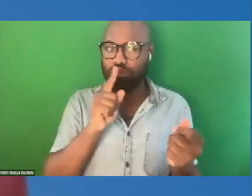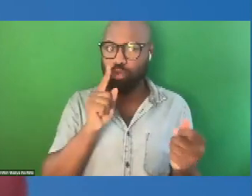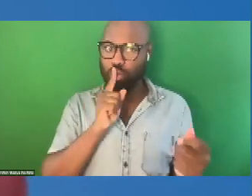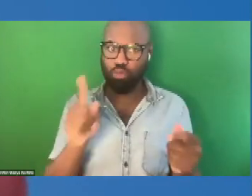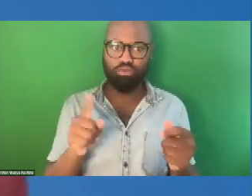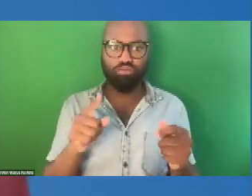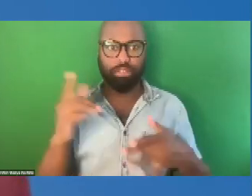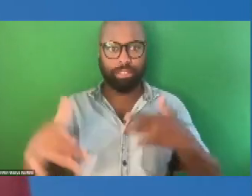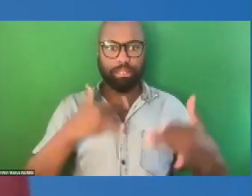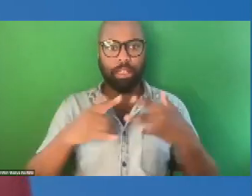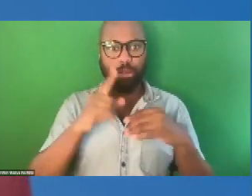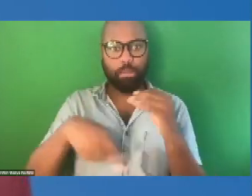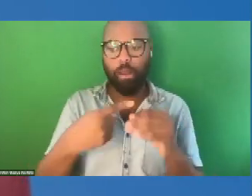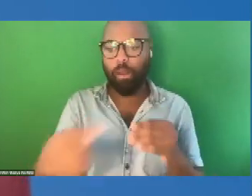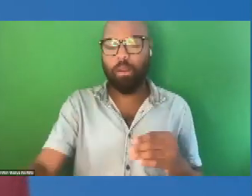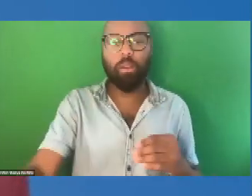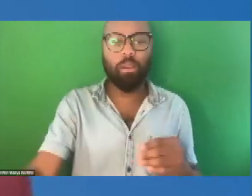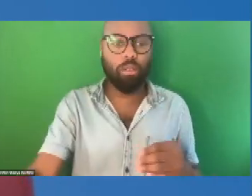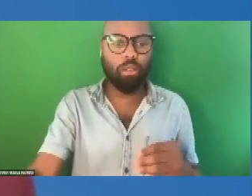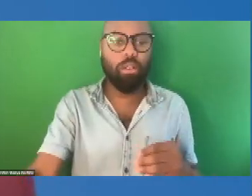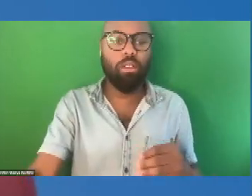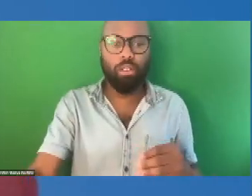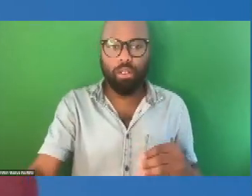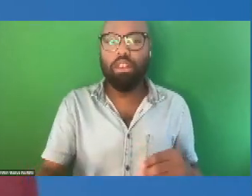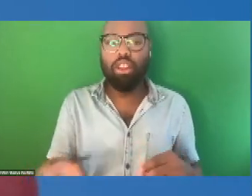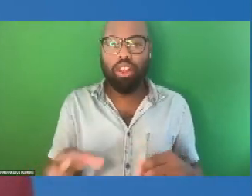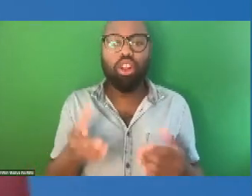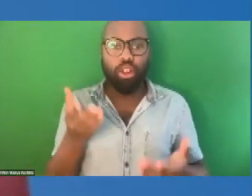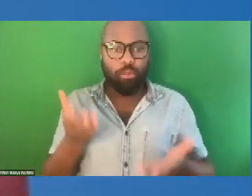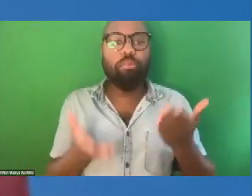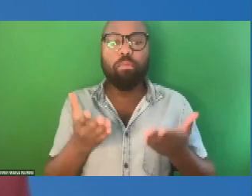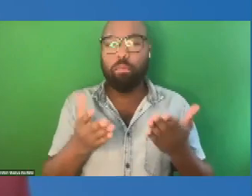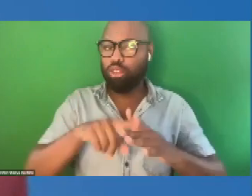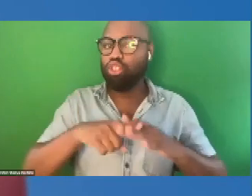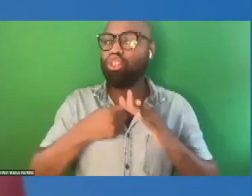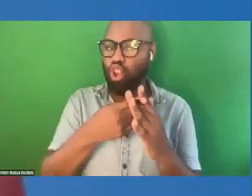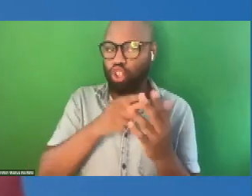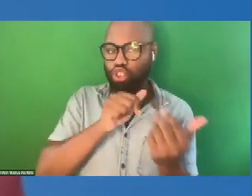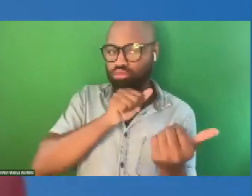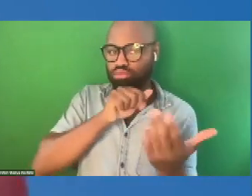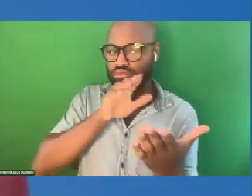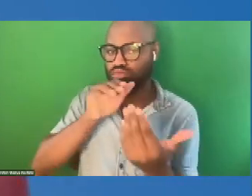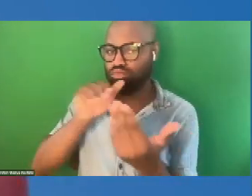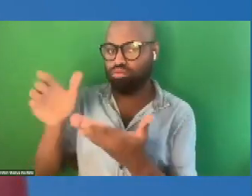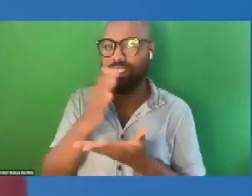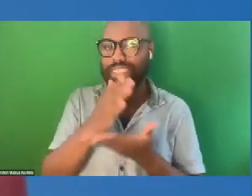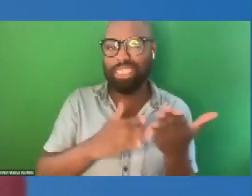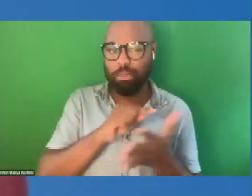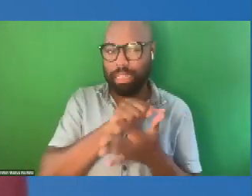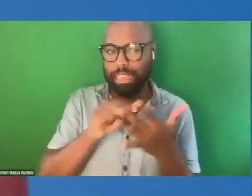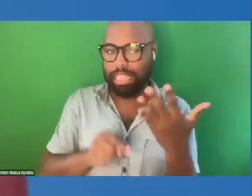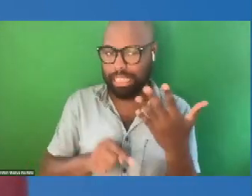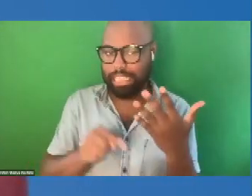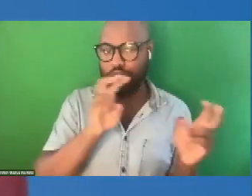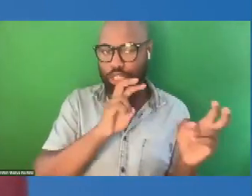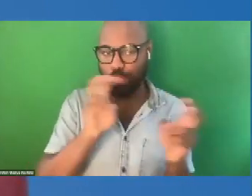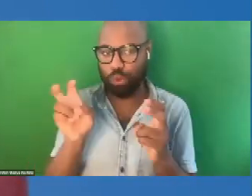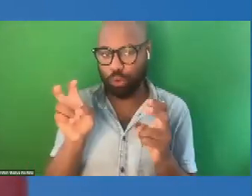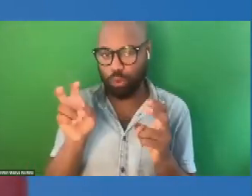that could start to address some of these issues. I think there are opportunities